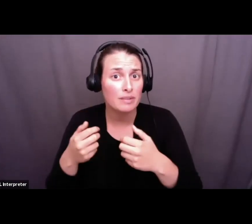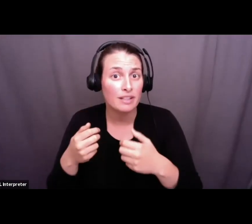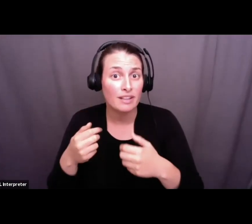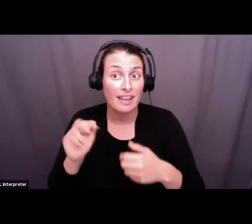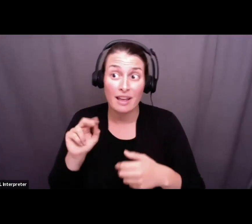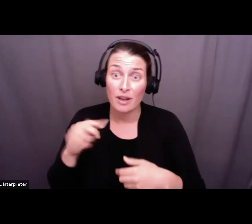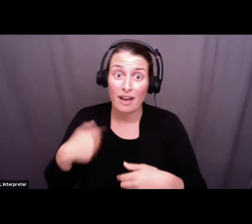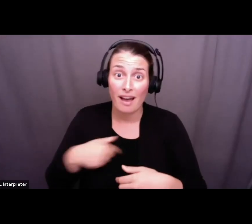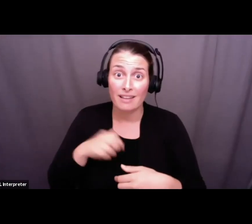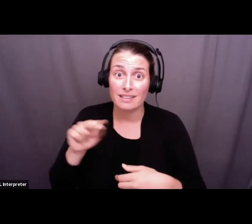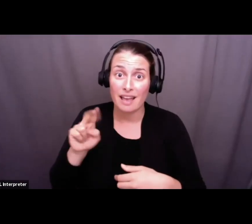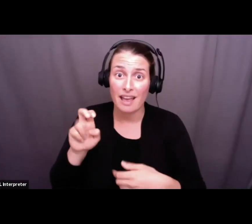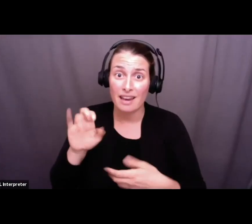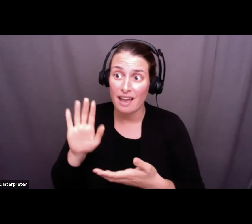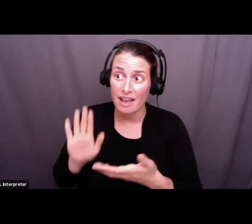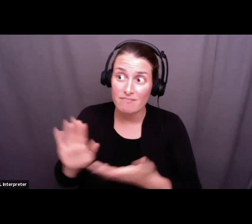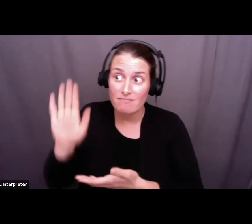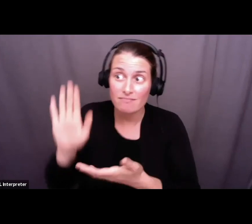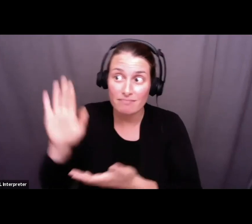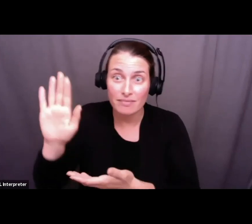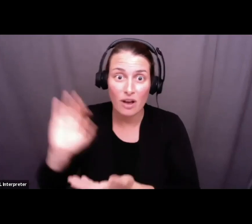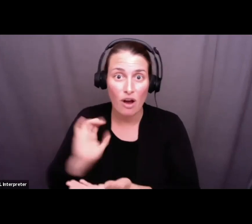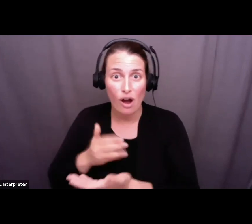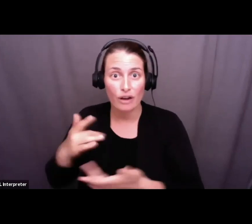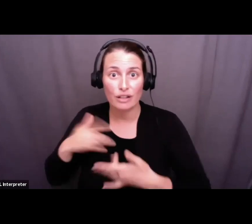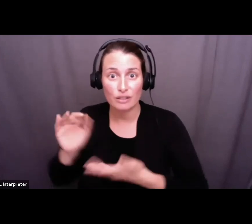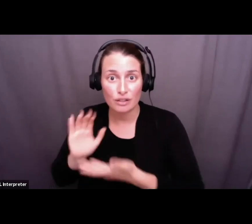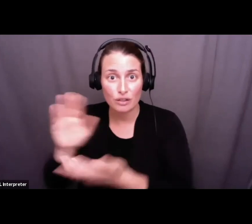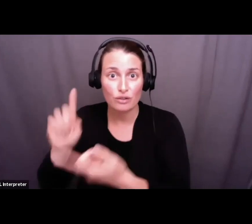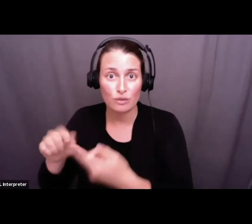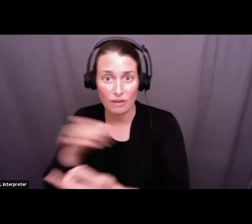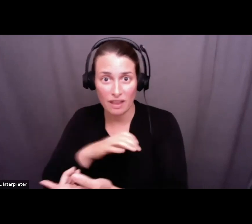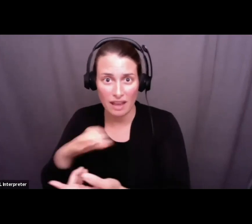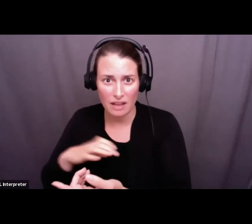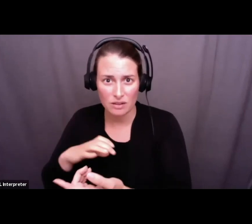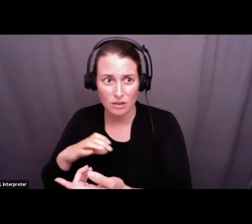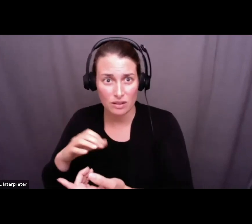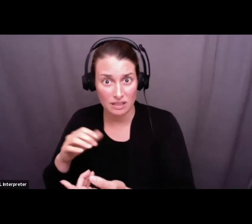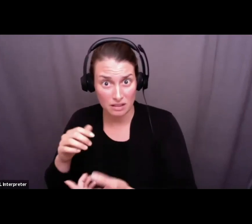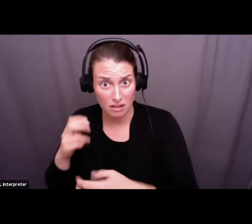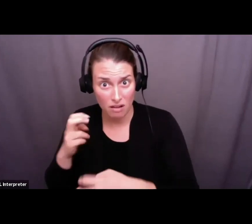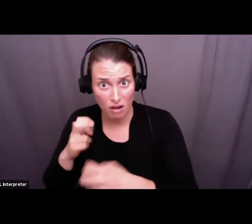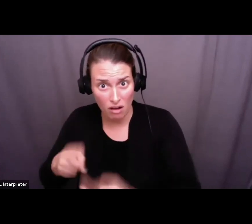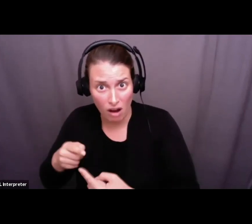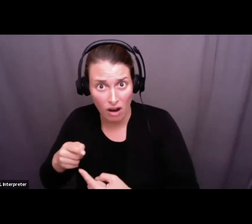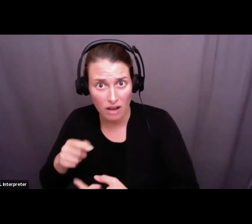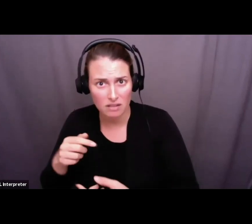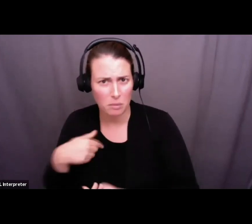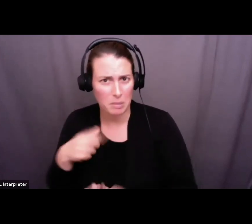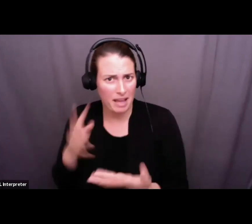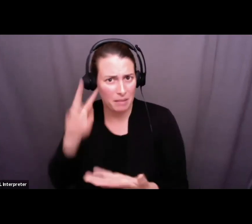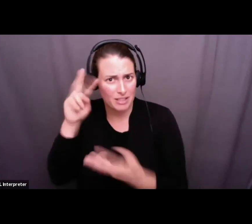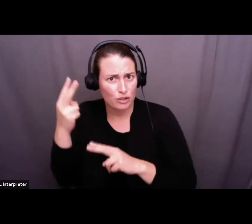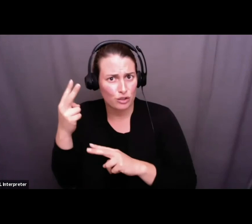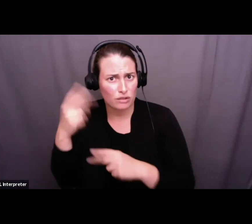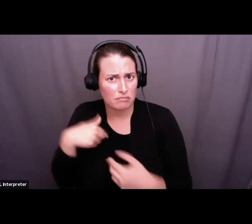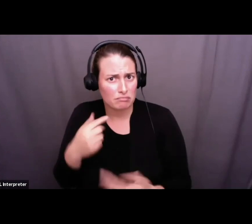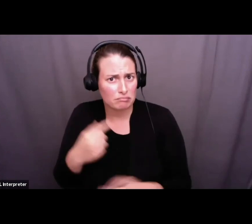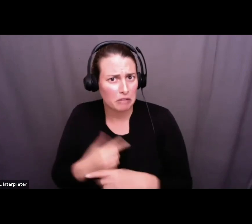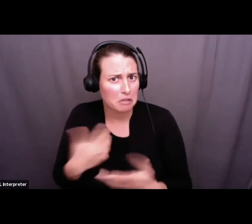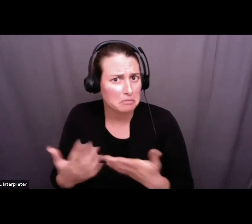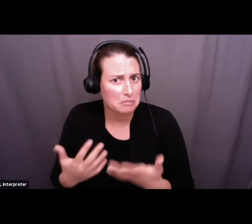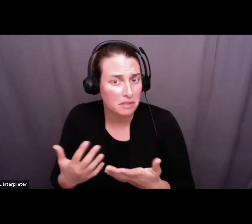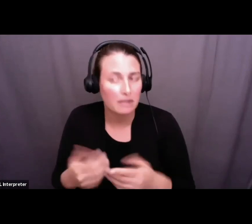within this Council? Maybe I misunderstood. VAN GELDER: No, I appreciate your point, and